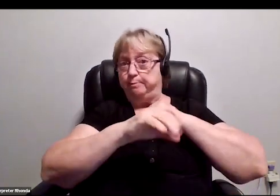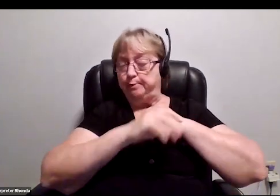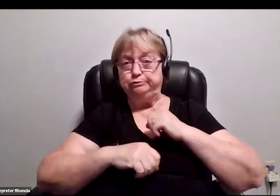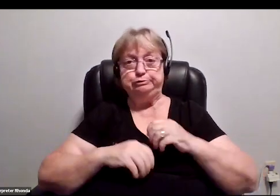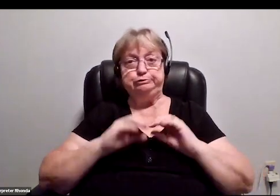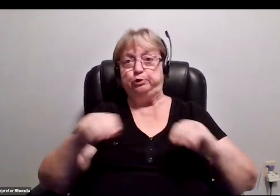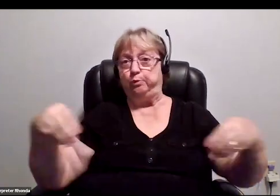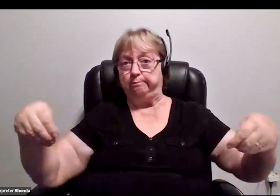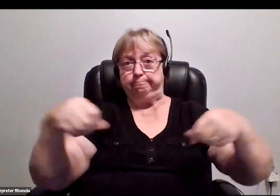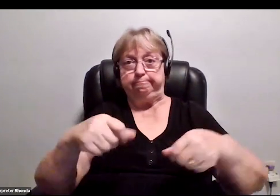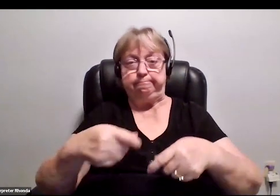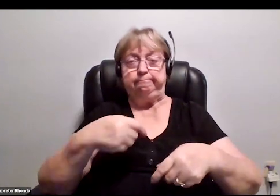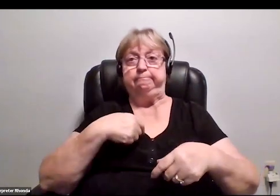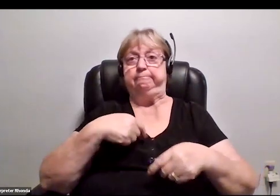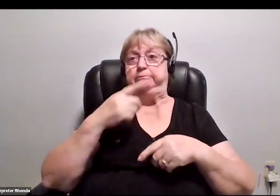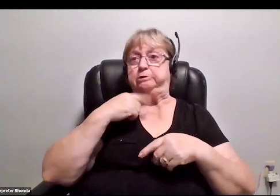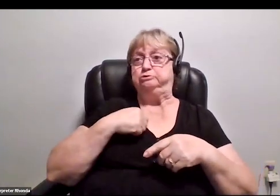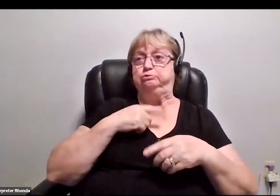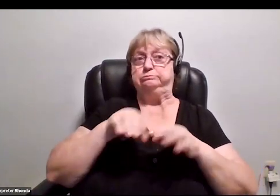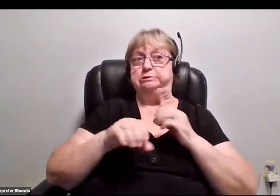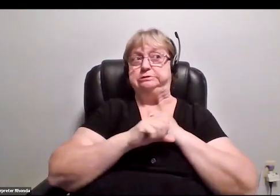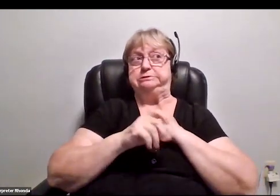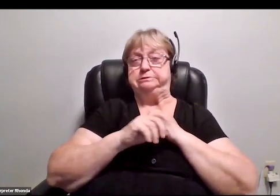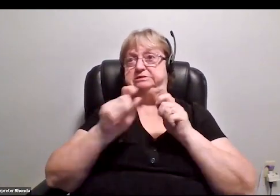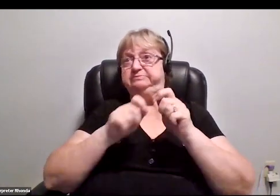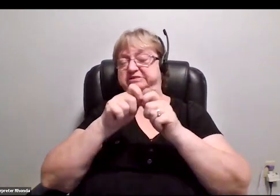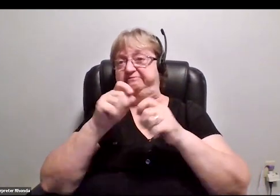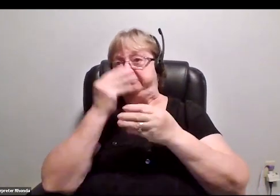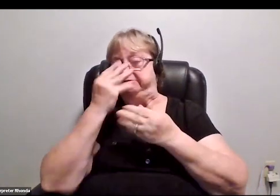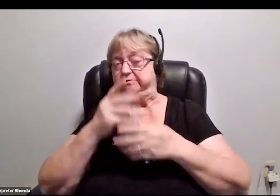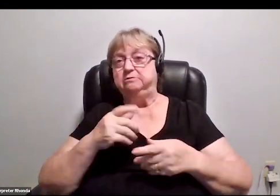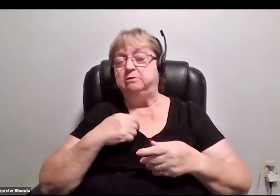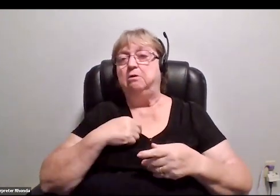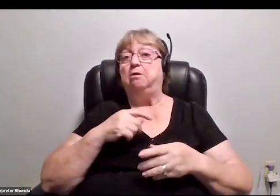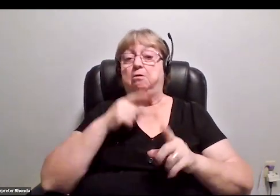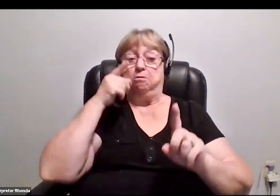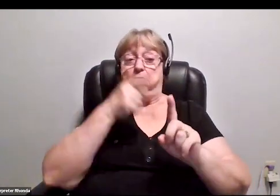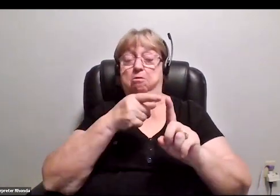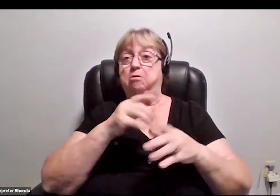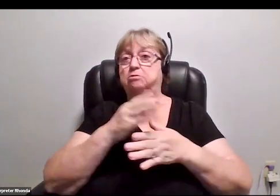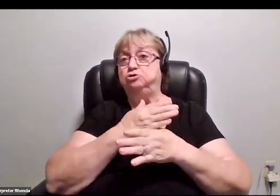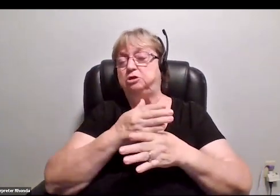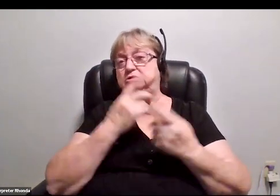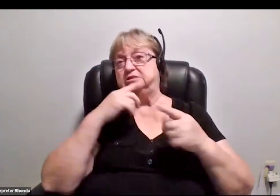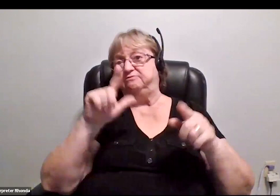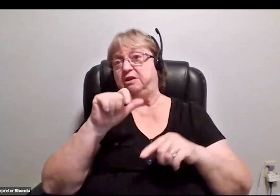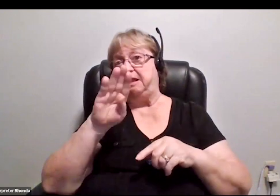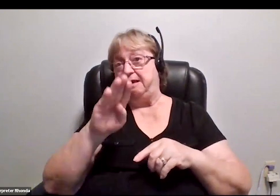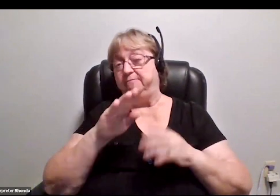The purpose of the videos was to share accessible lab techniques. We also would like to acknowledge the Ohio State University Departments